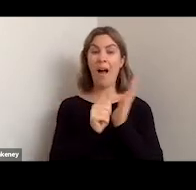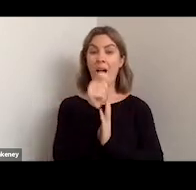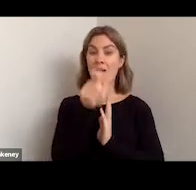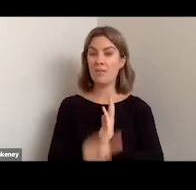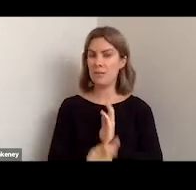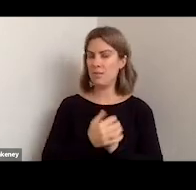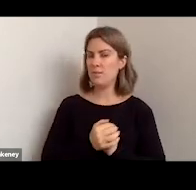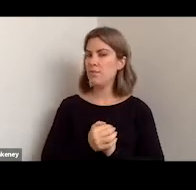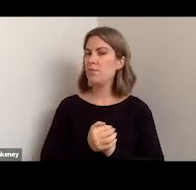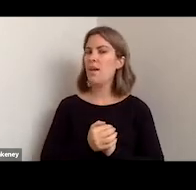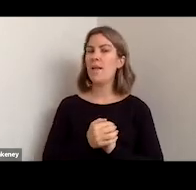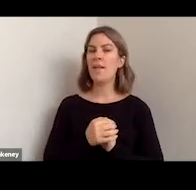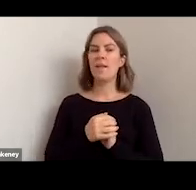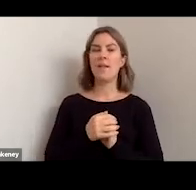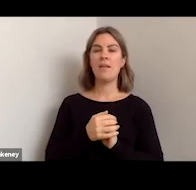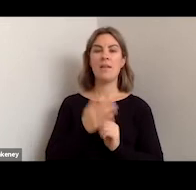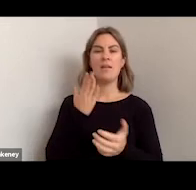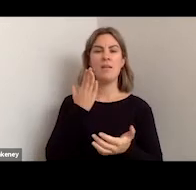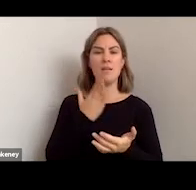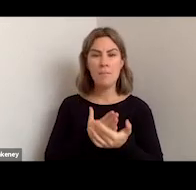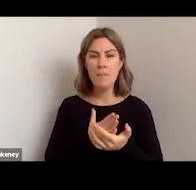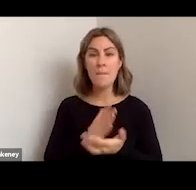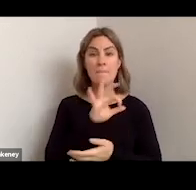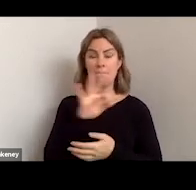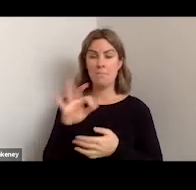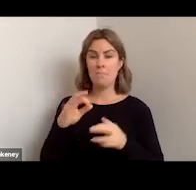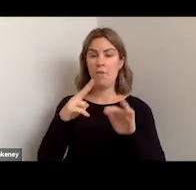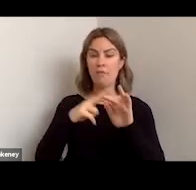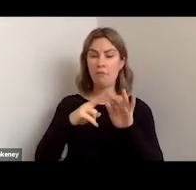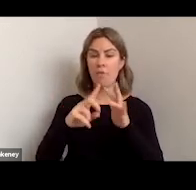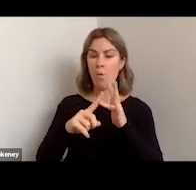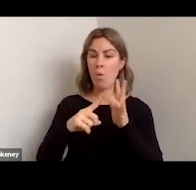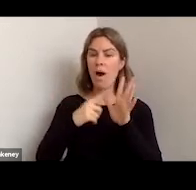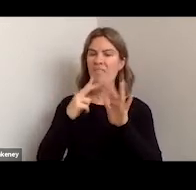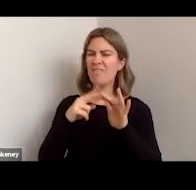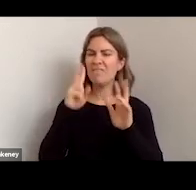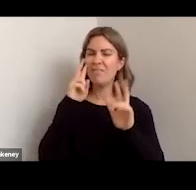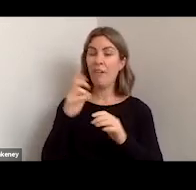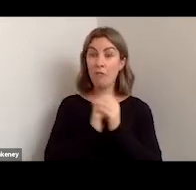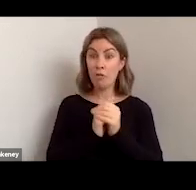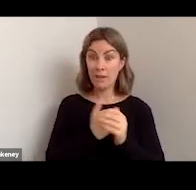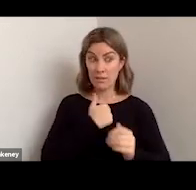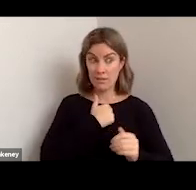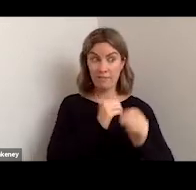They don't have to be FOAF - FOAF is "friend of a friend" - a developer's term.